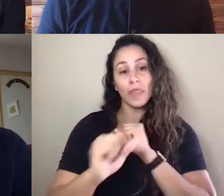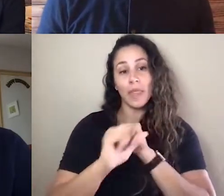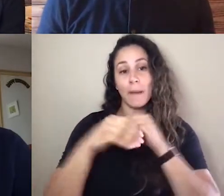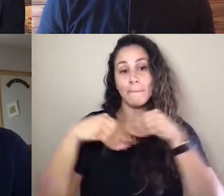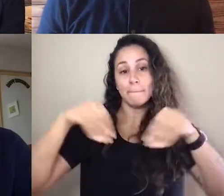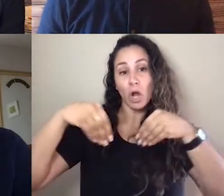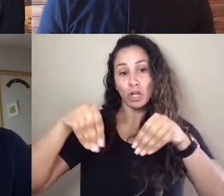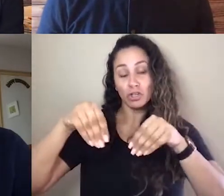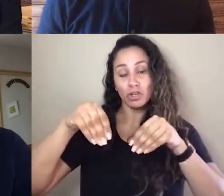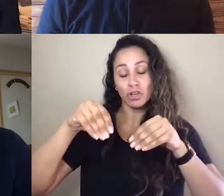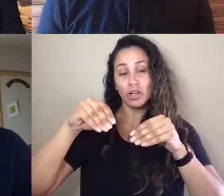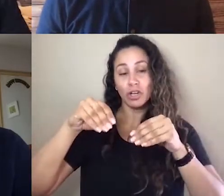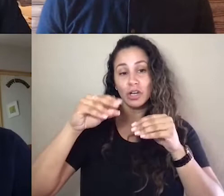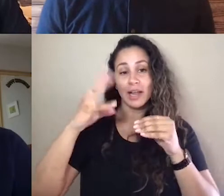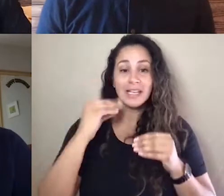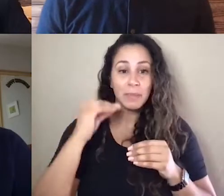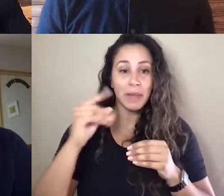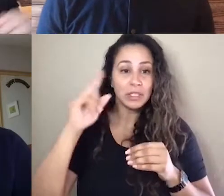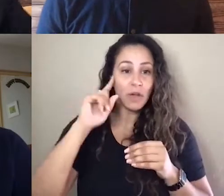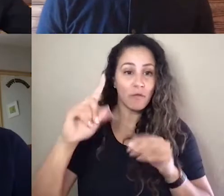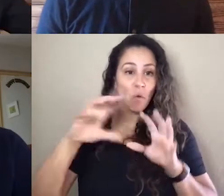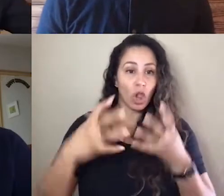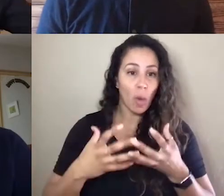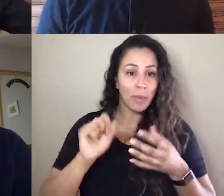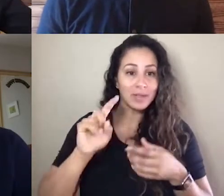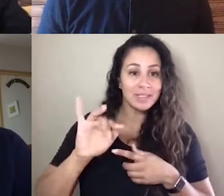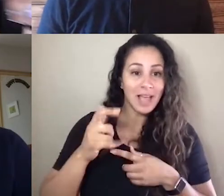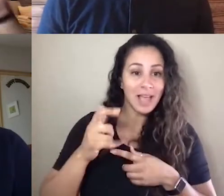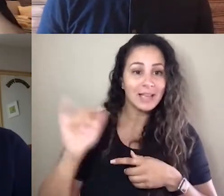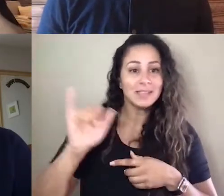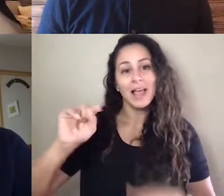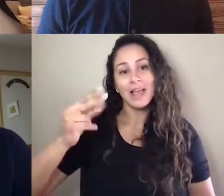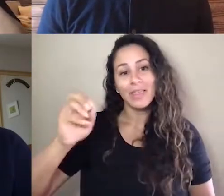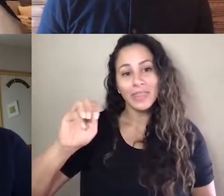FOR FINDING THE GLOBAL SETTINGS, SUCH AS THEME SETTINGS